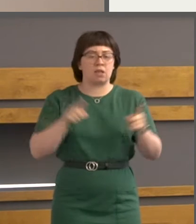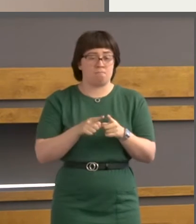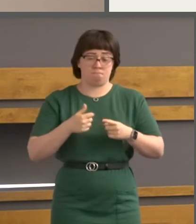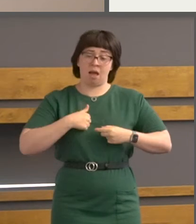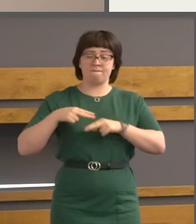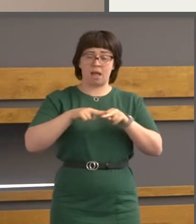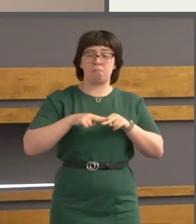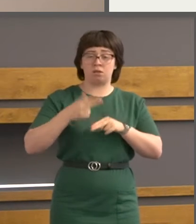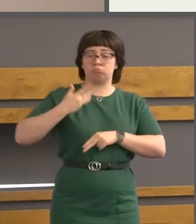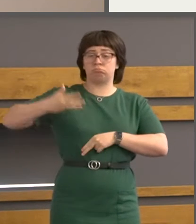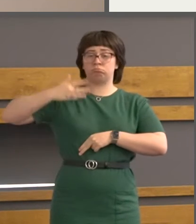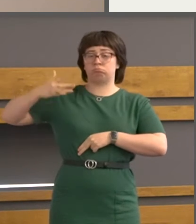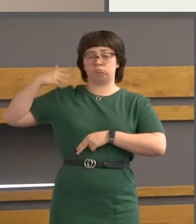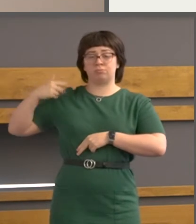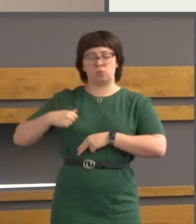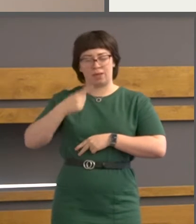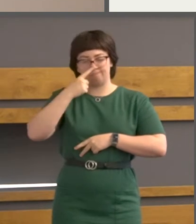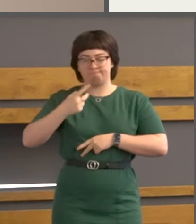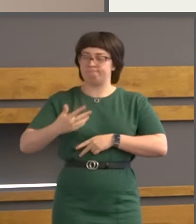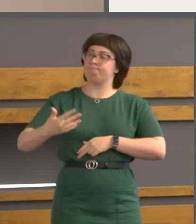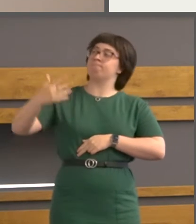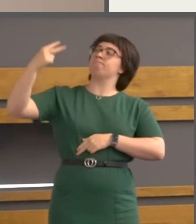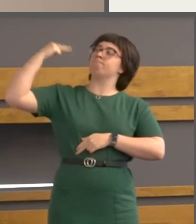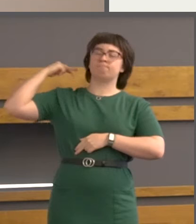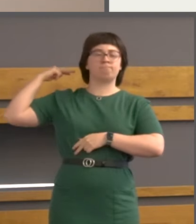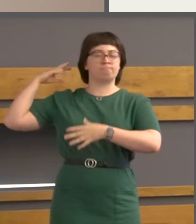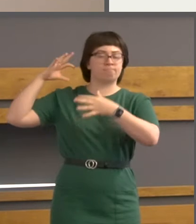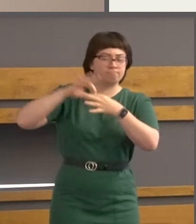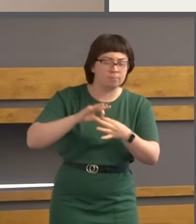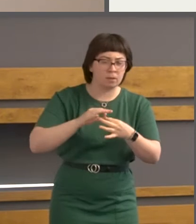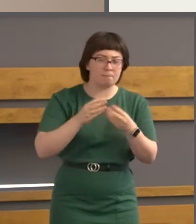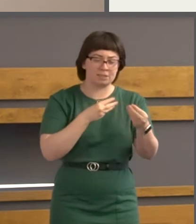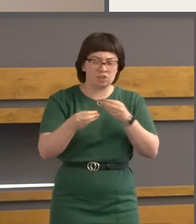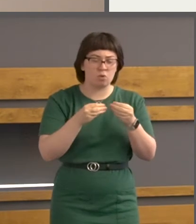And I could trace them back to materials that are linked to imperial and global economics